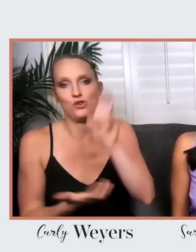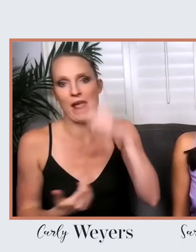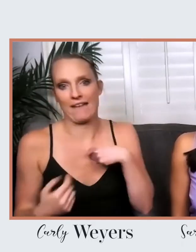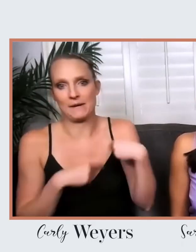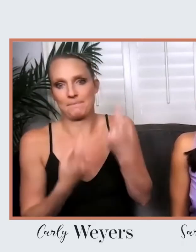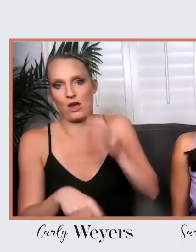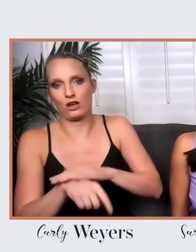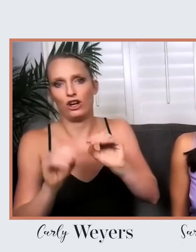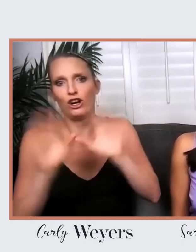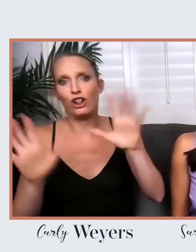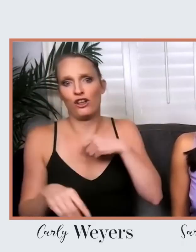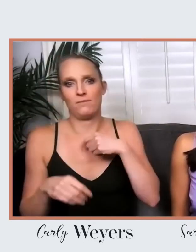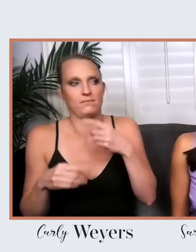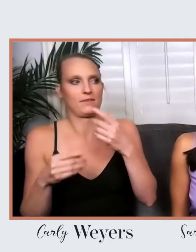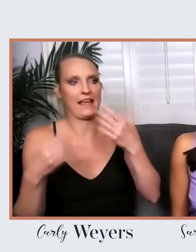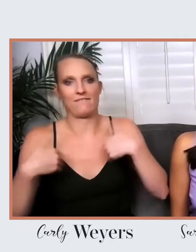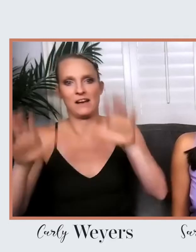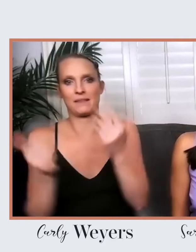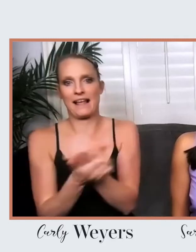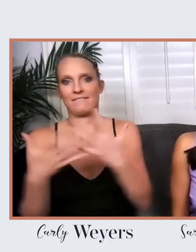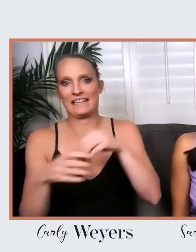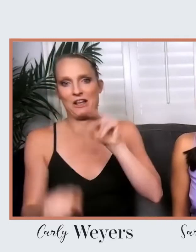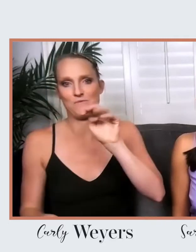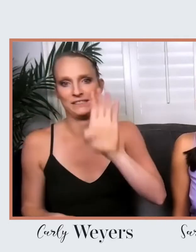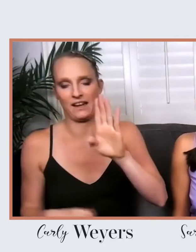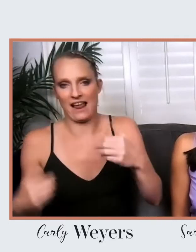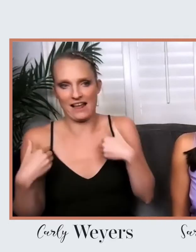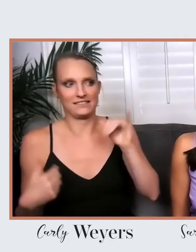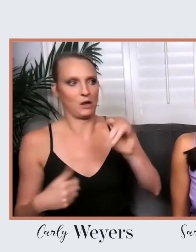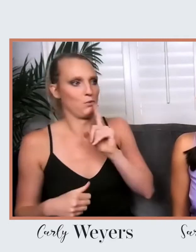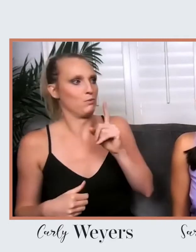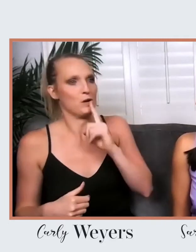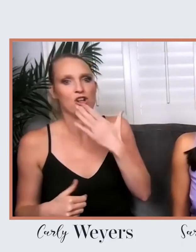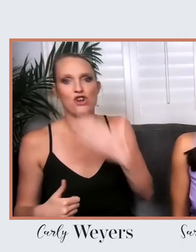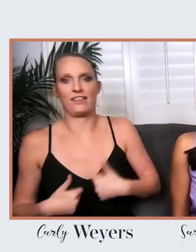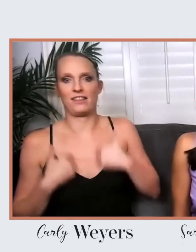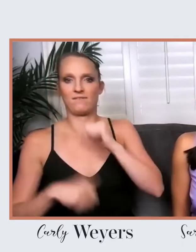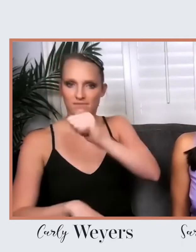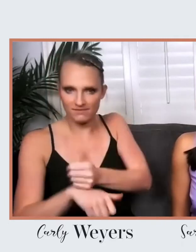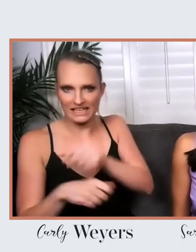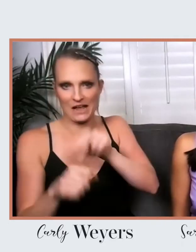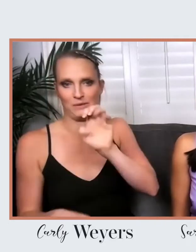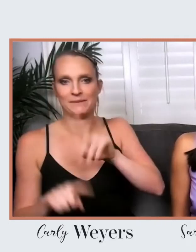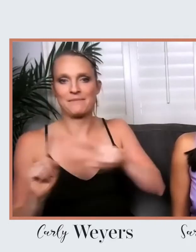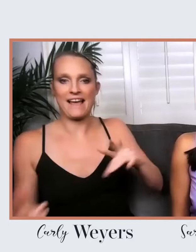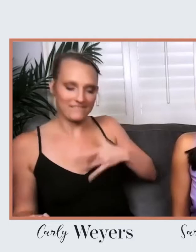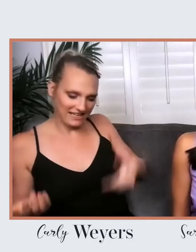and the journey that we've been on, clearly, you know, I've given up everything in Nebraska and where I had a really good life, I had a good foundation,